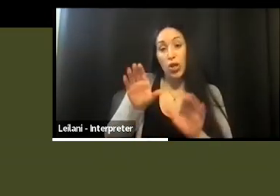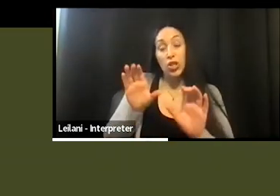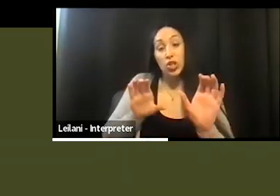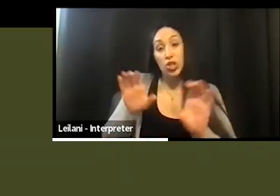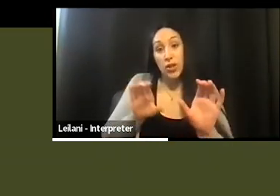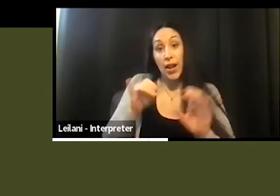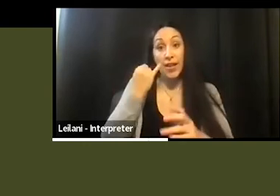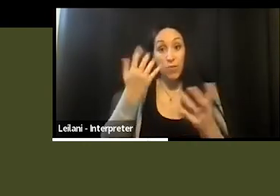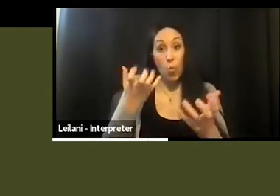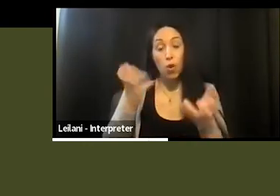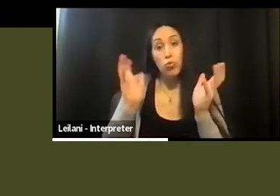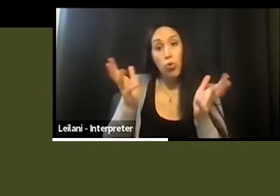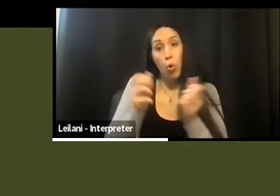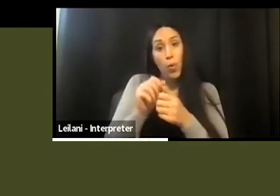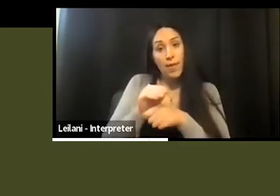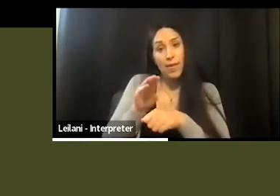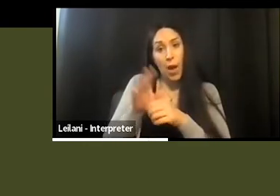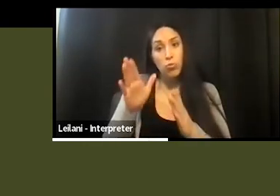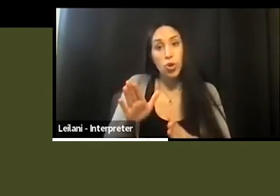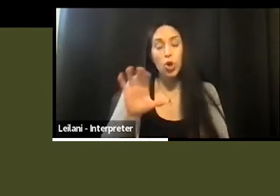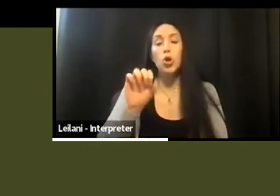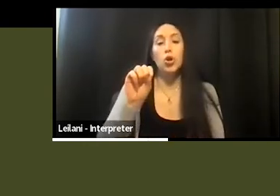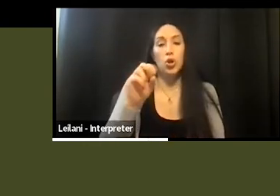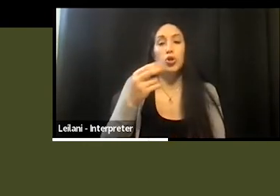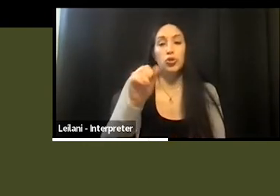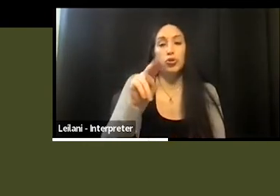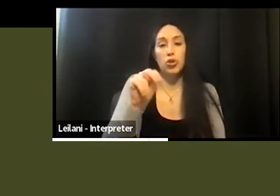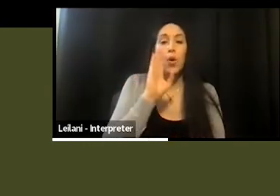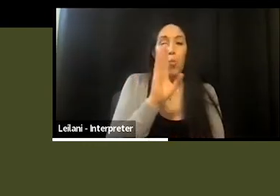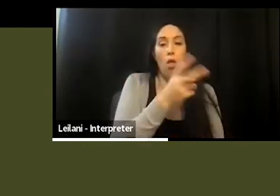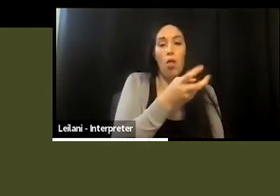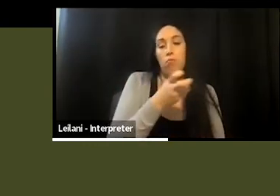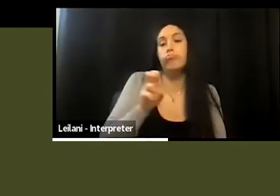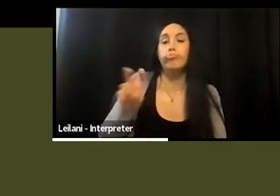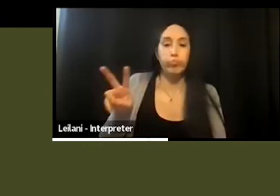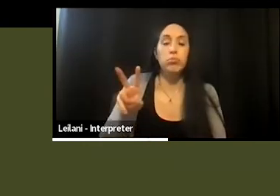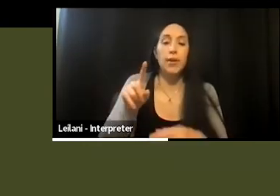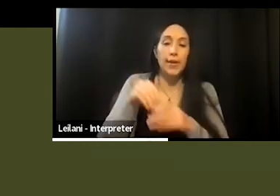put something in the chat and Sharon will put you in the breakout room. And right now in real time,